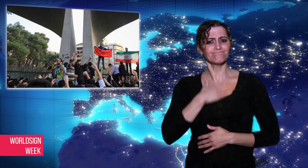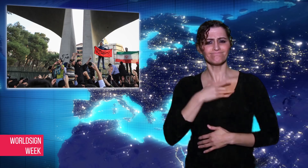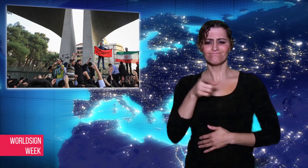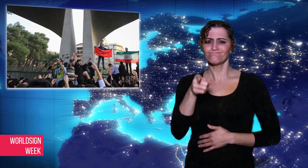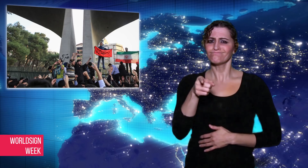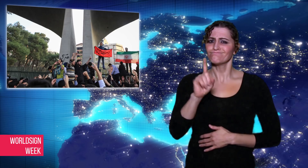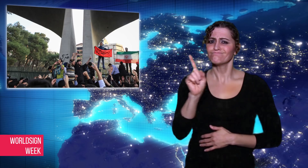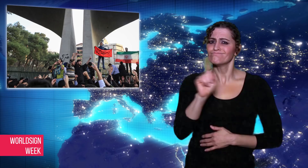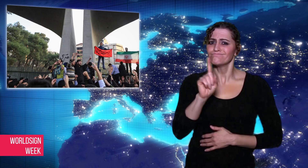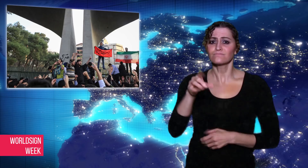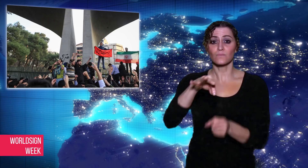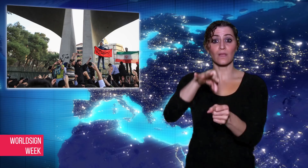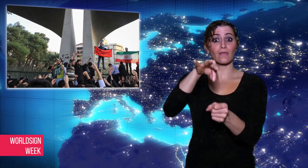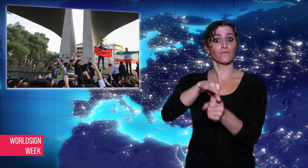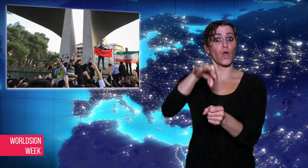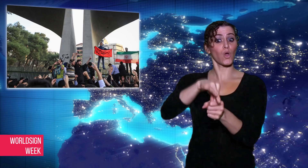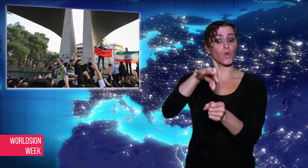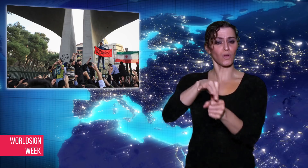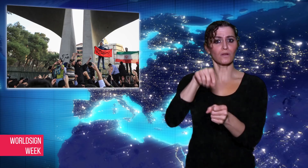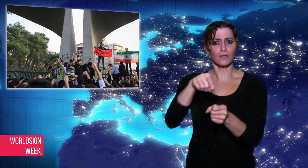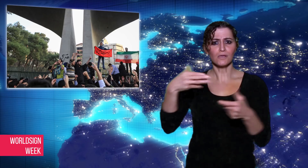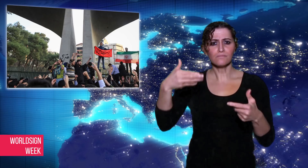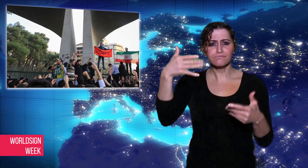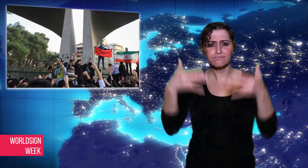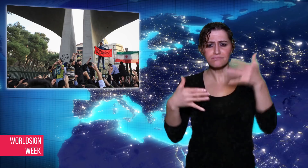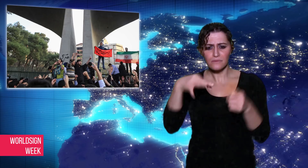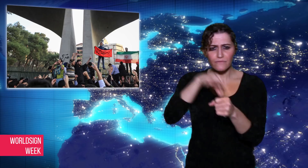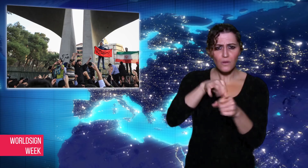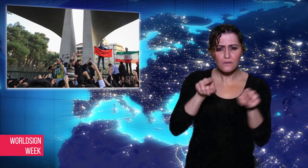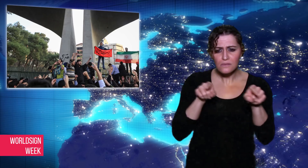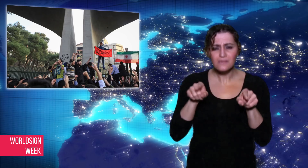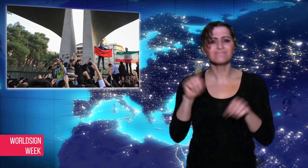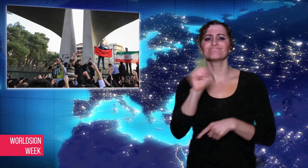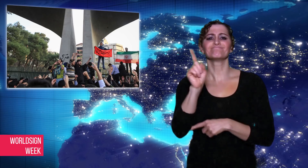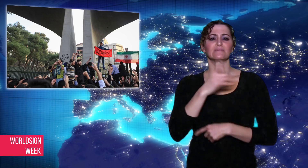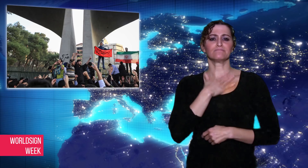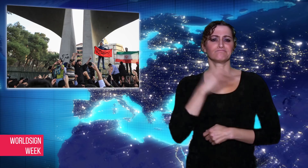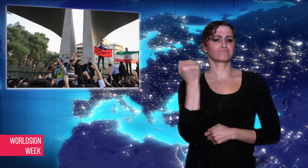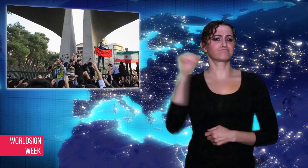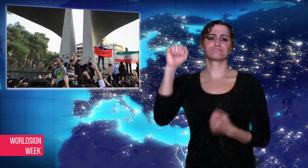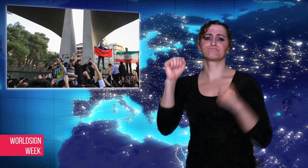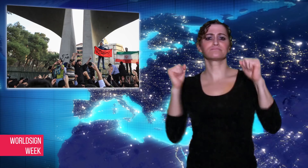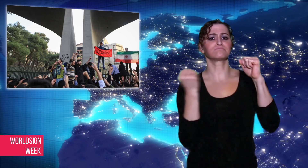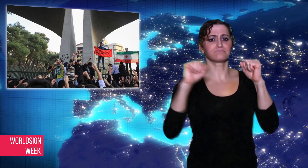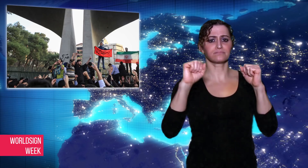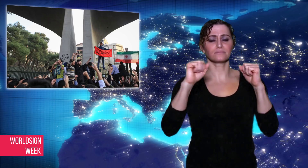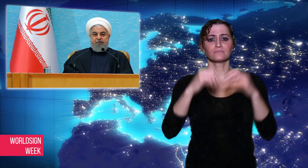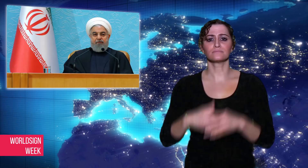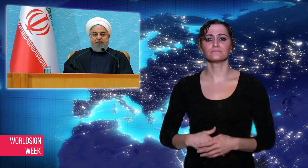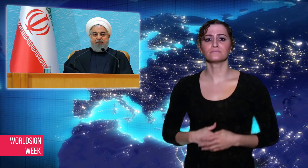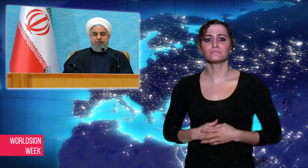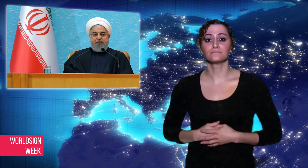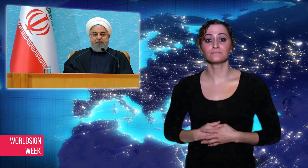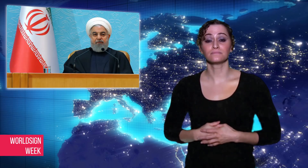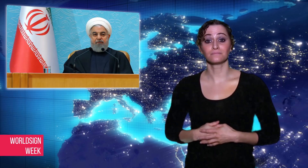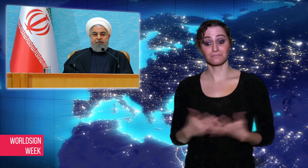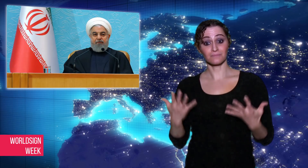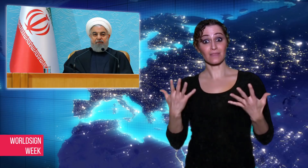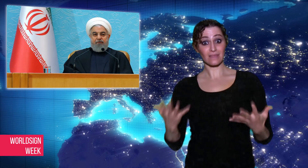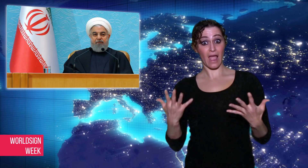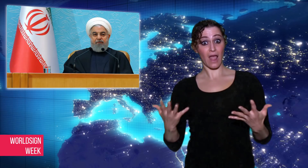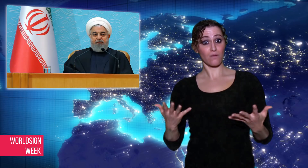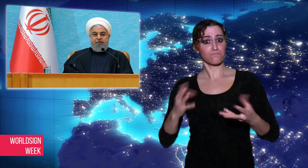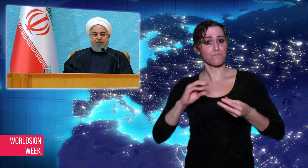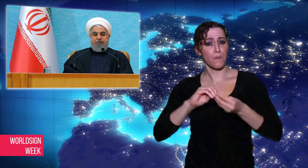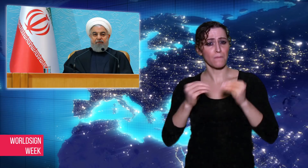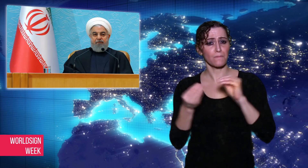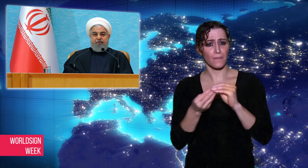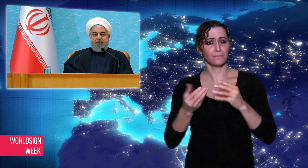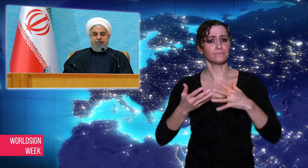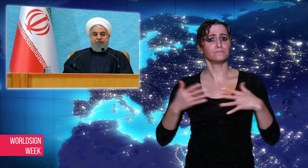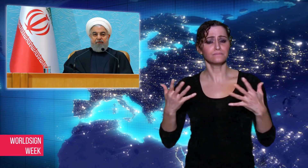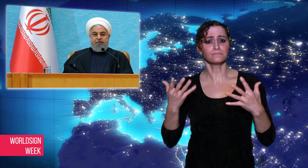hyperinflation, which was implemented